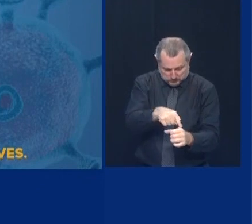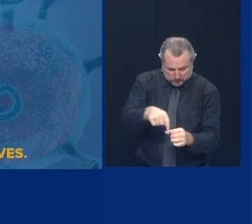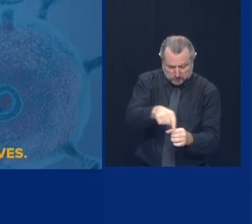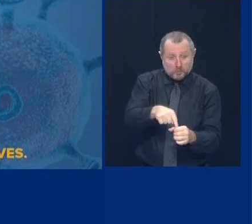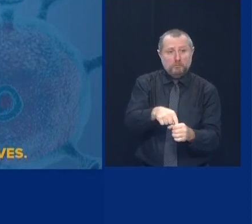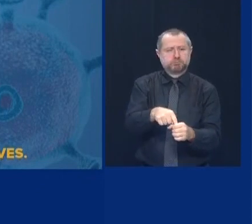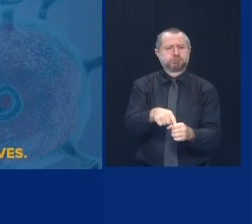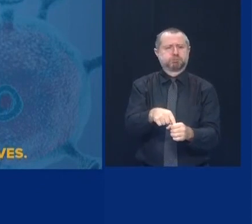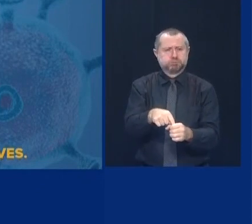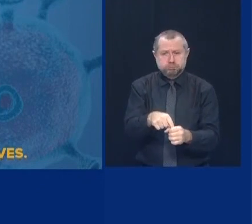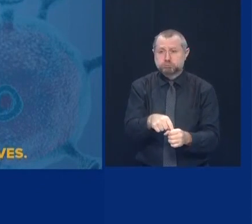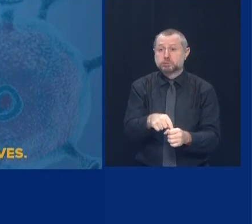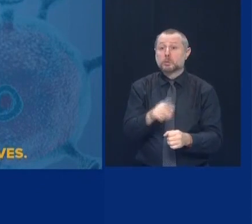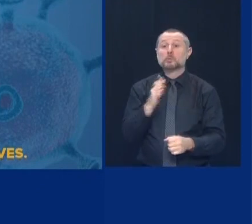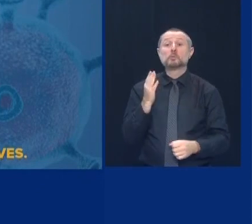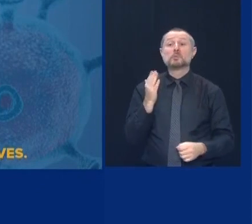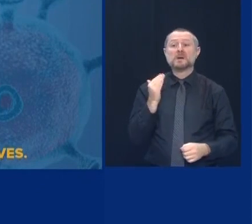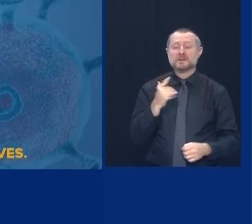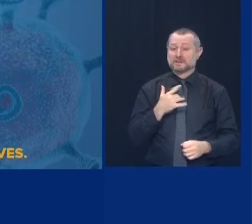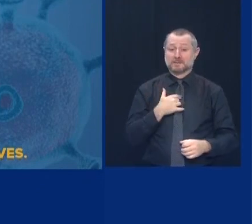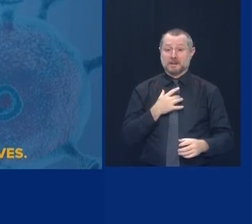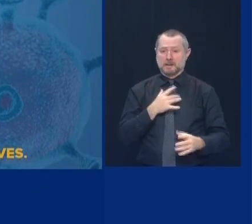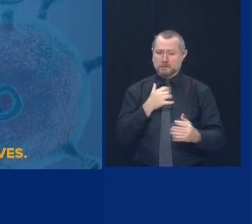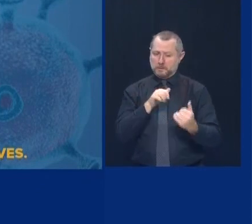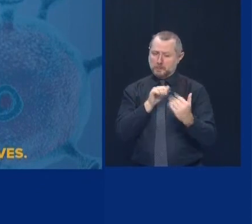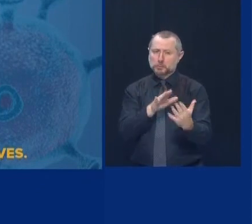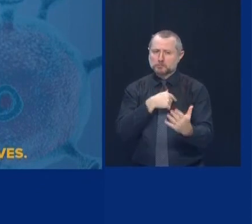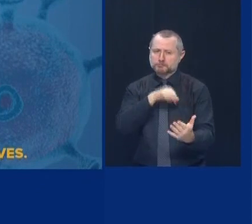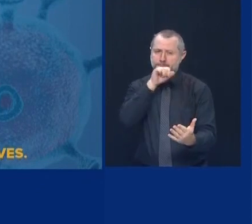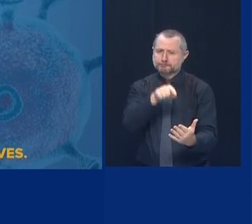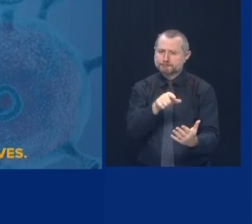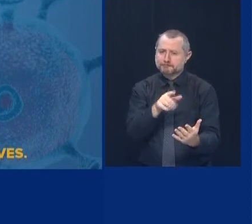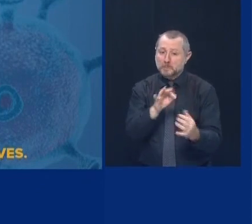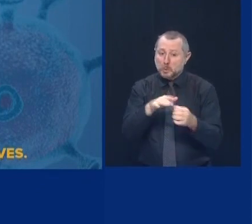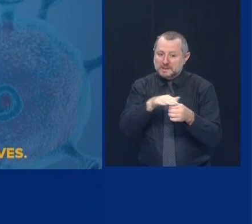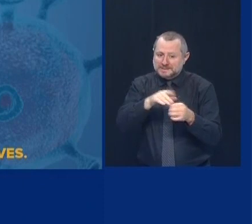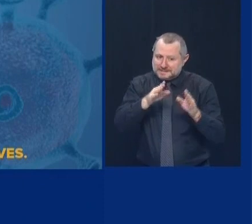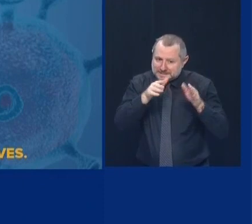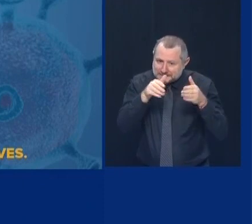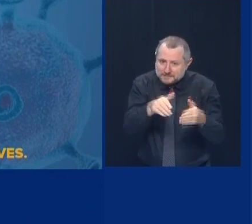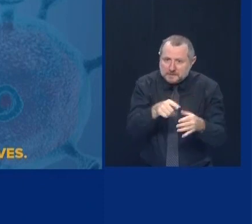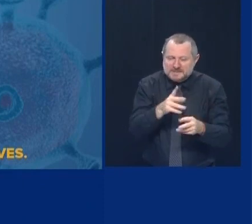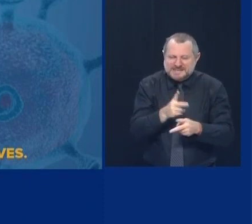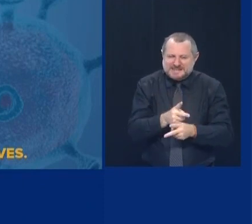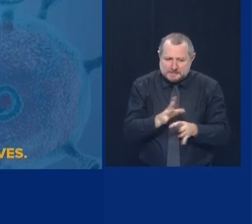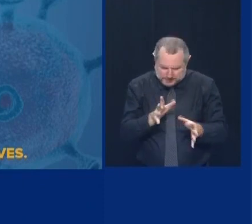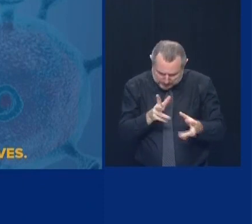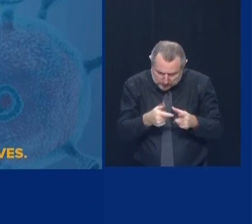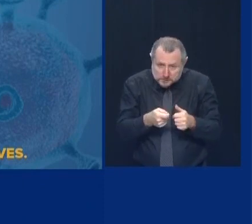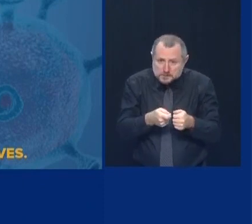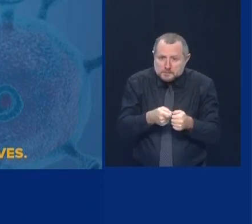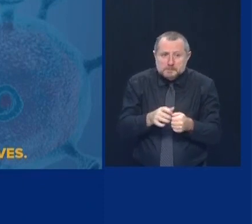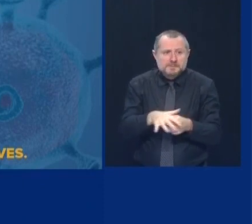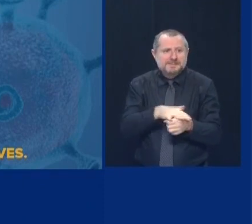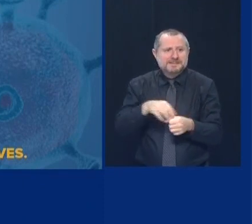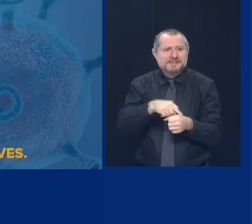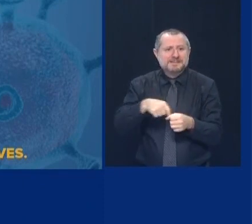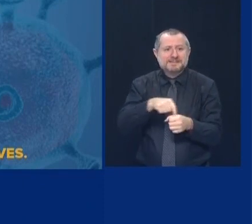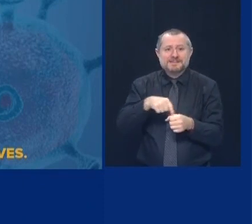GEOGRAPHY. IT ISe1 LITERALLY YOUR COMMUNITY.